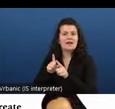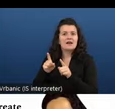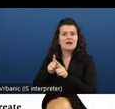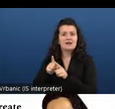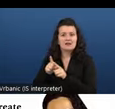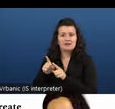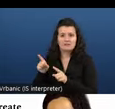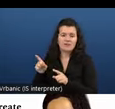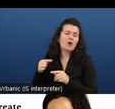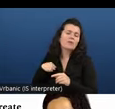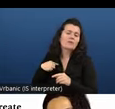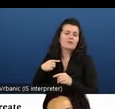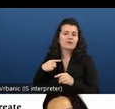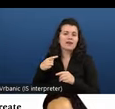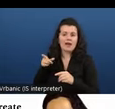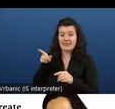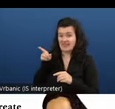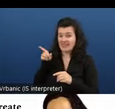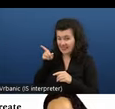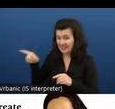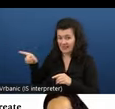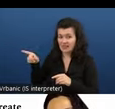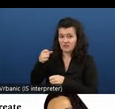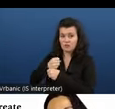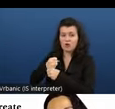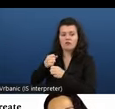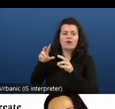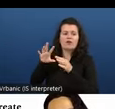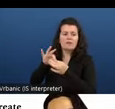and it's in partnership with Pretoria workshop with the blind, and they are based at our